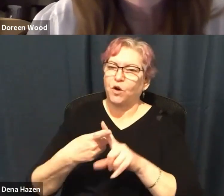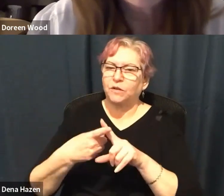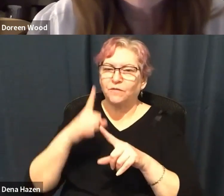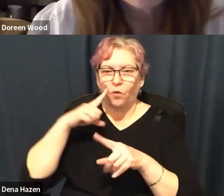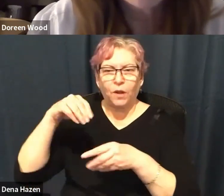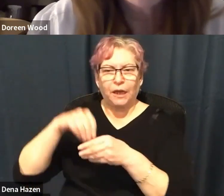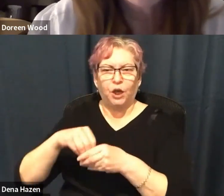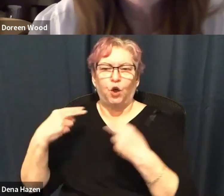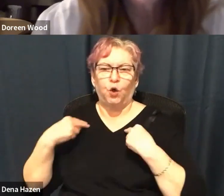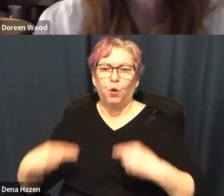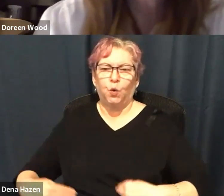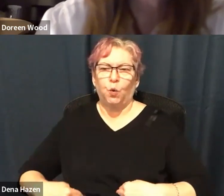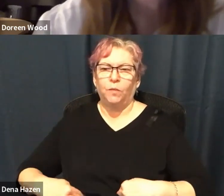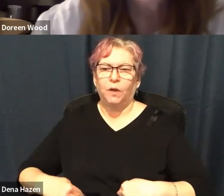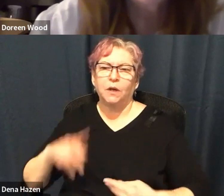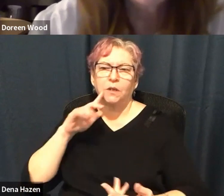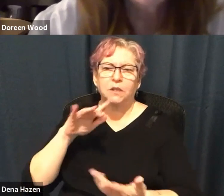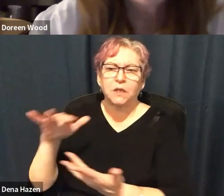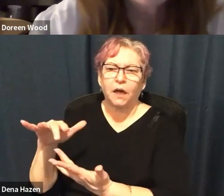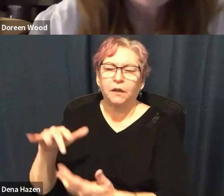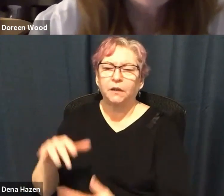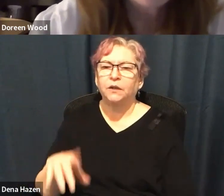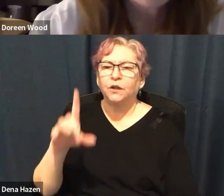So answered that. Doreen, from Brian,